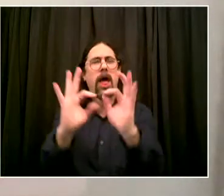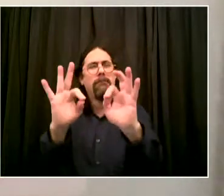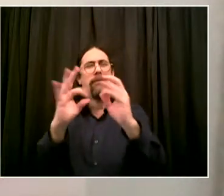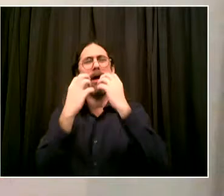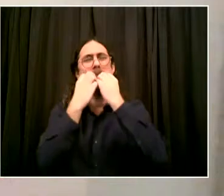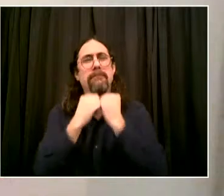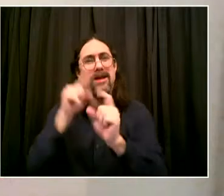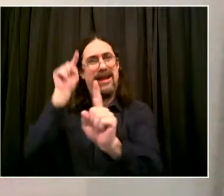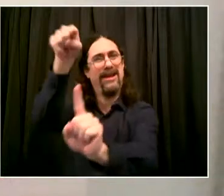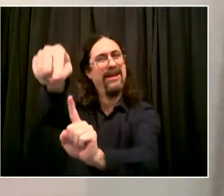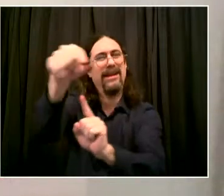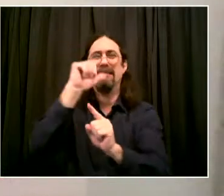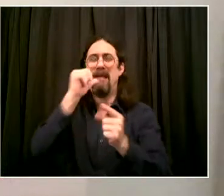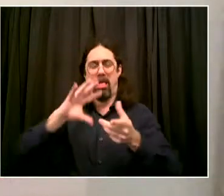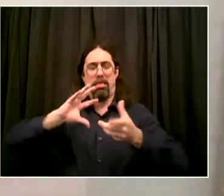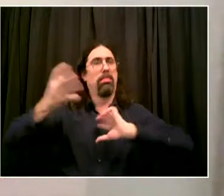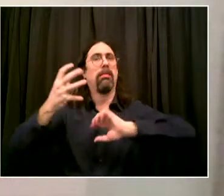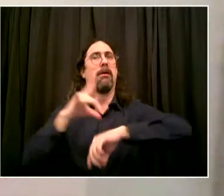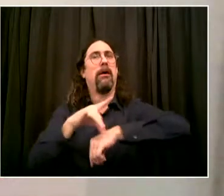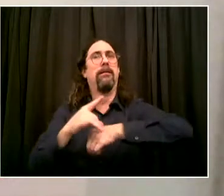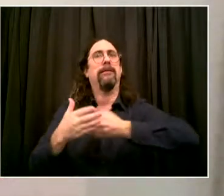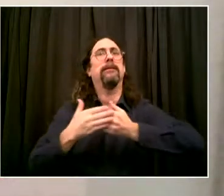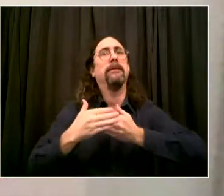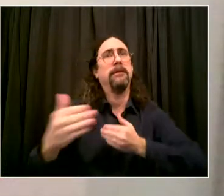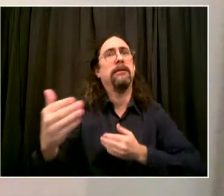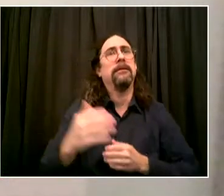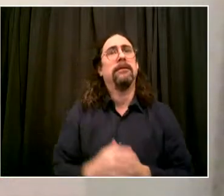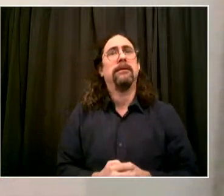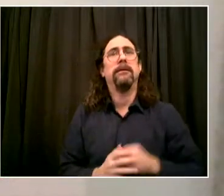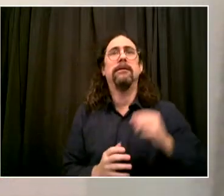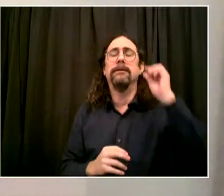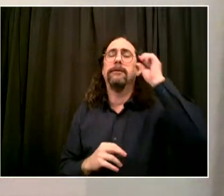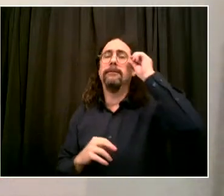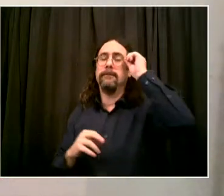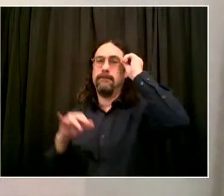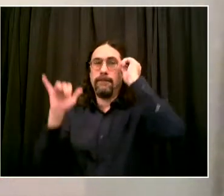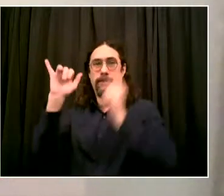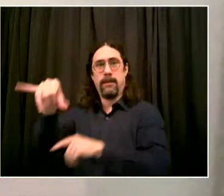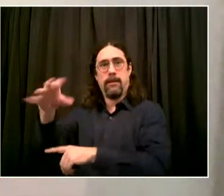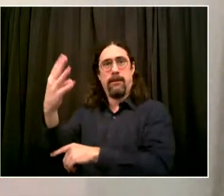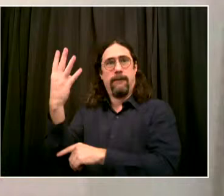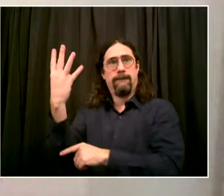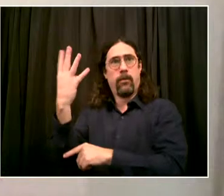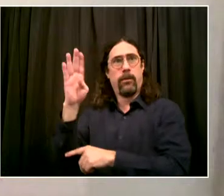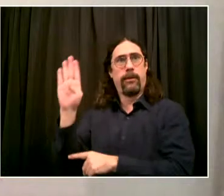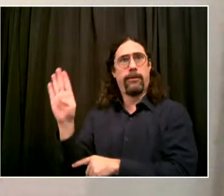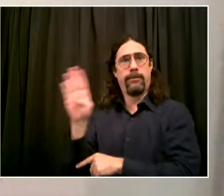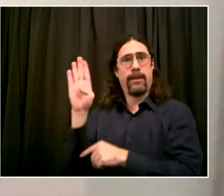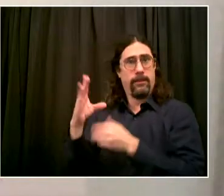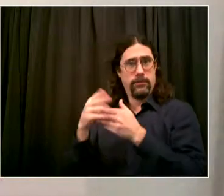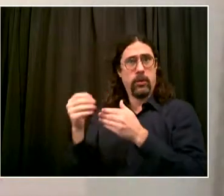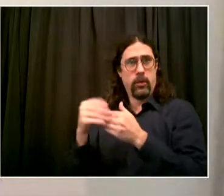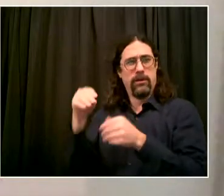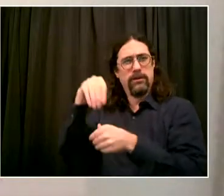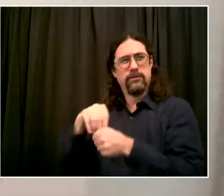TODAY WE ARE